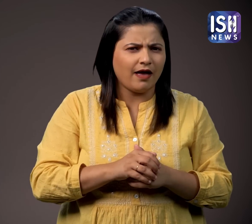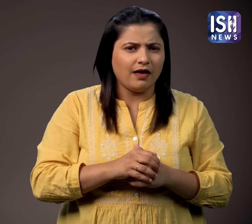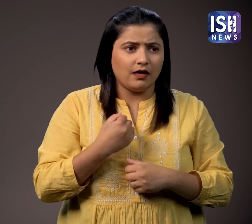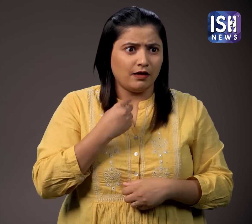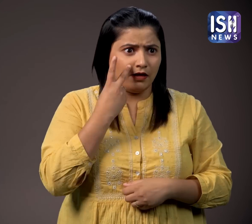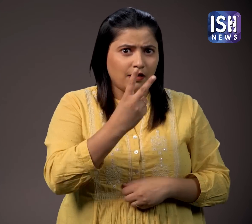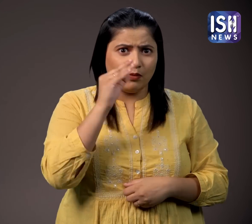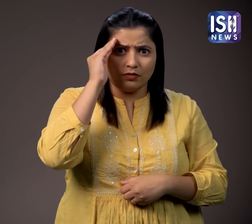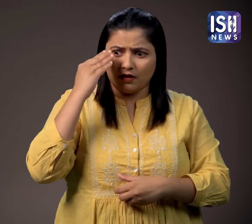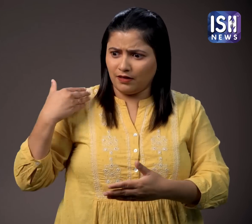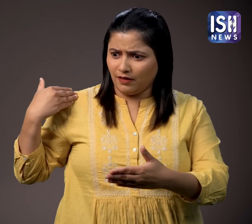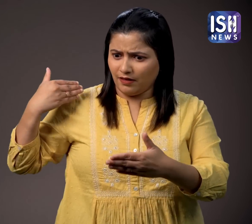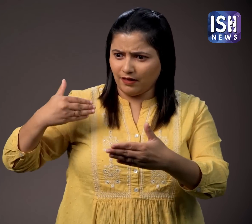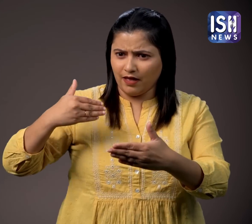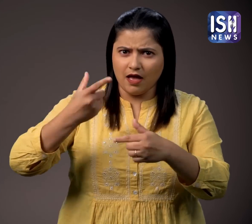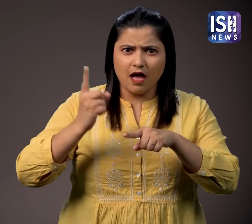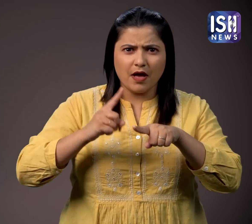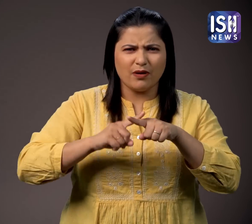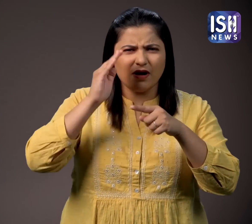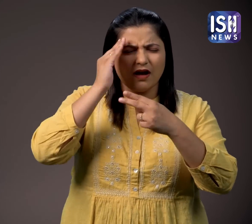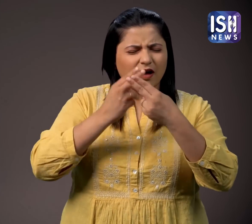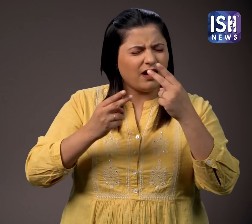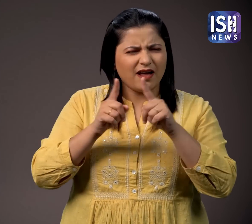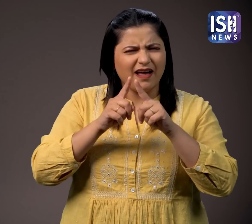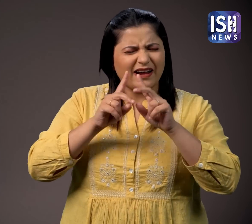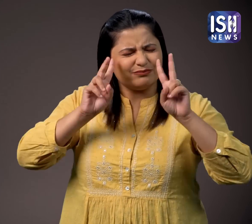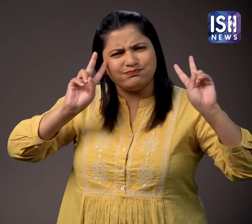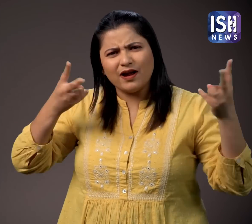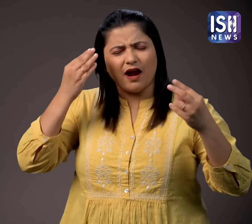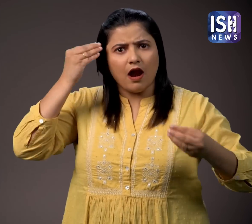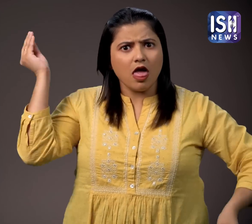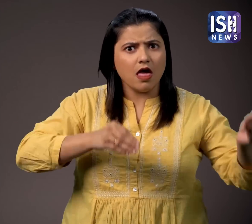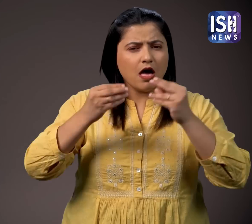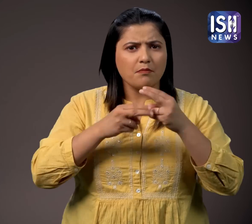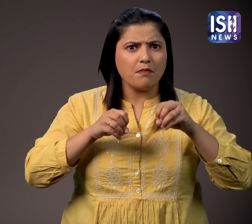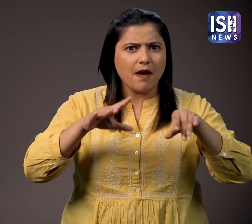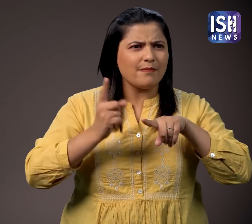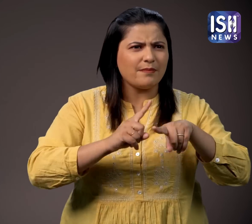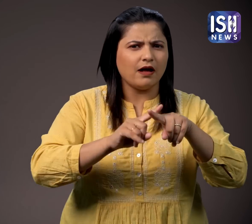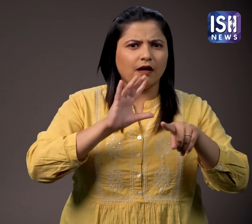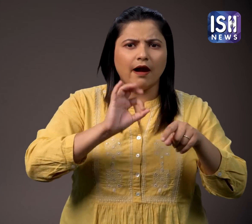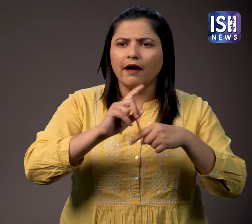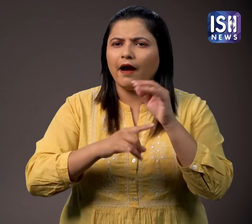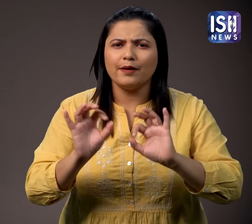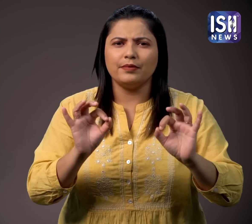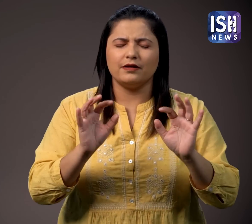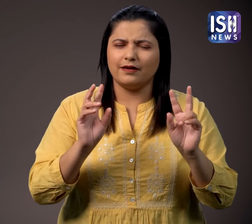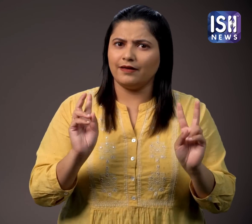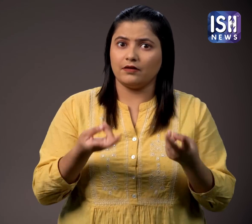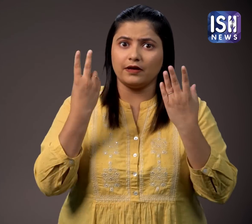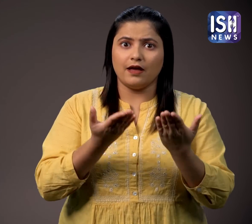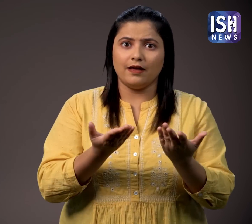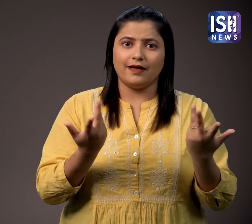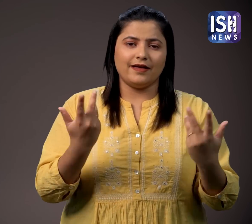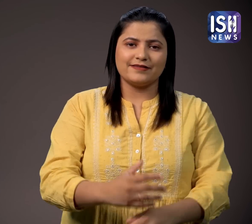Things are taking interesting turns and strange news are getting viral.